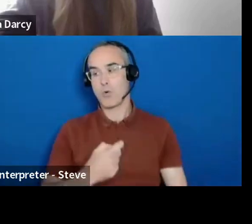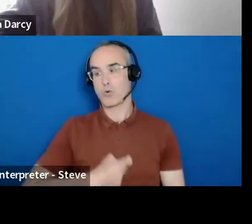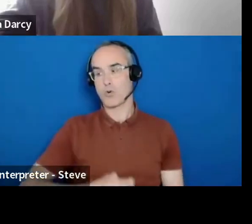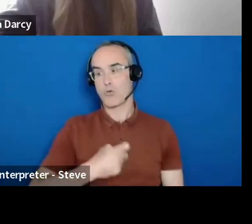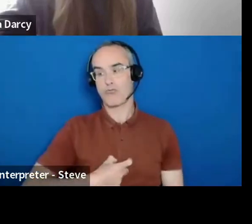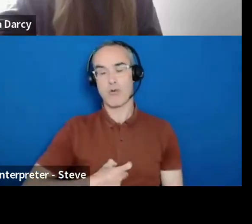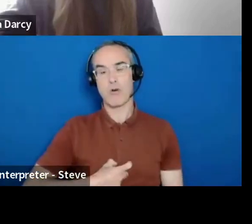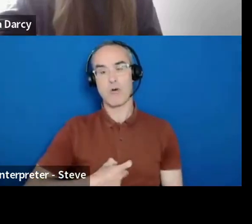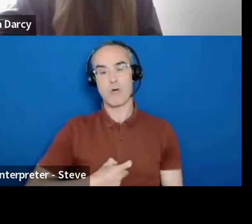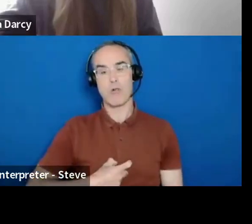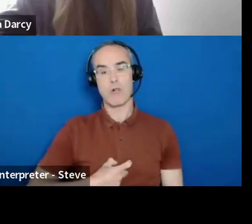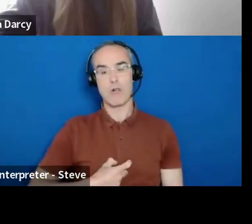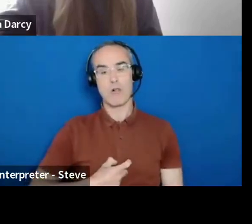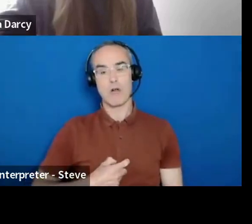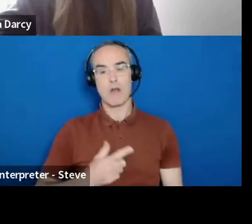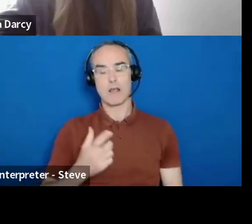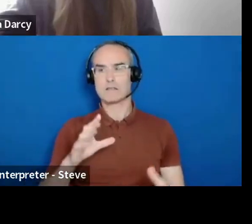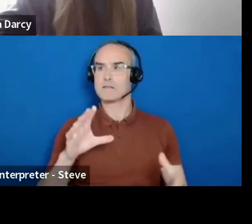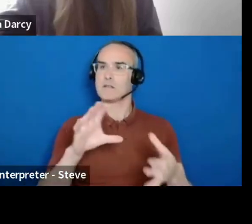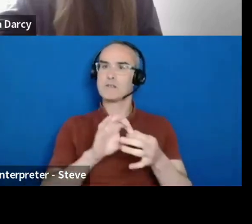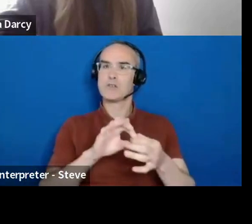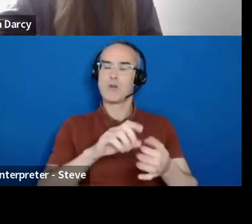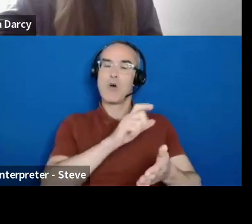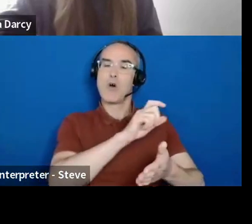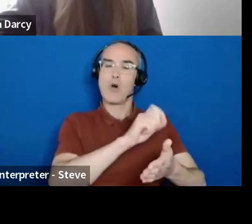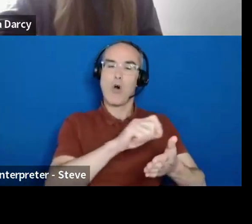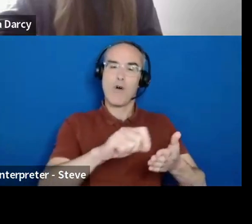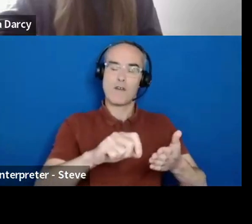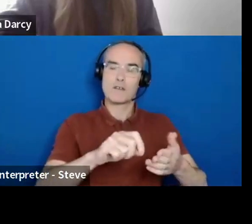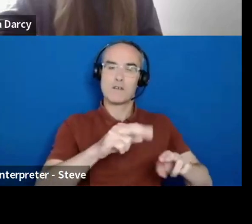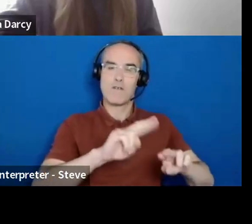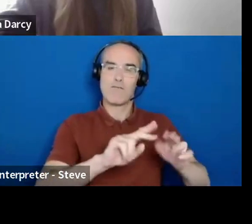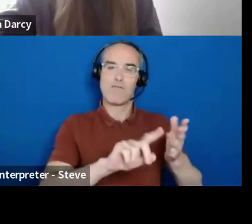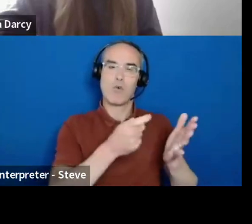is within the the office for students. They've got a, a student representative board member,